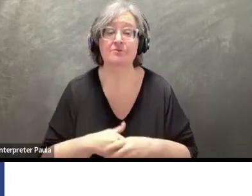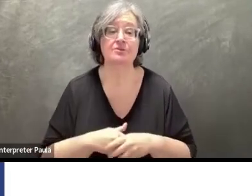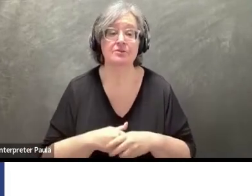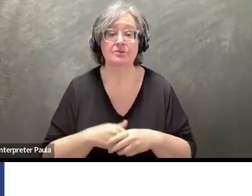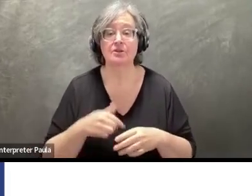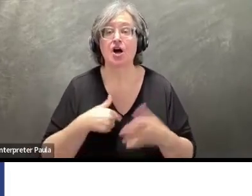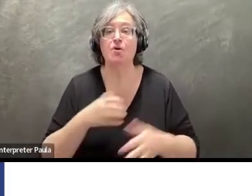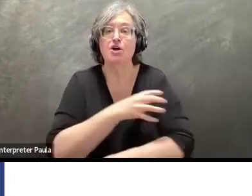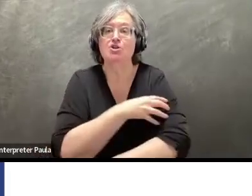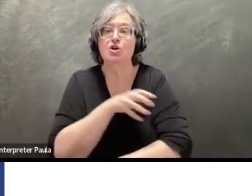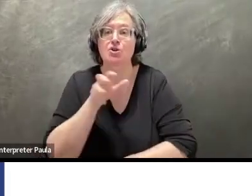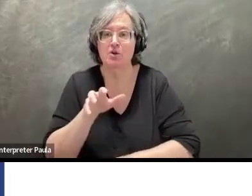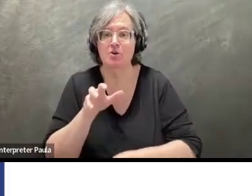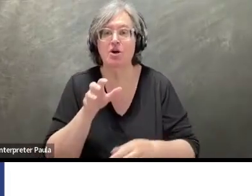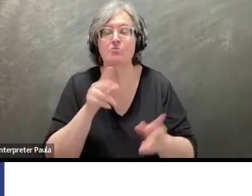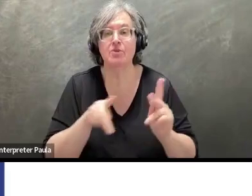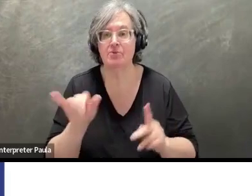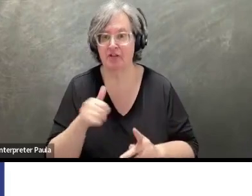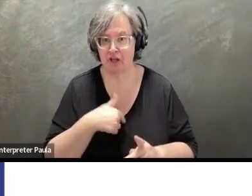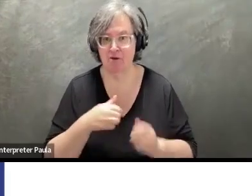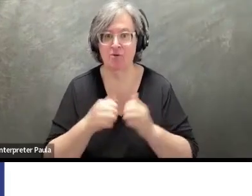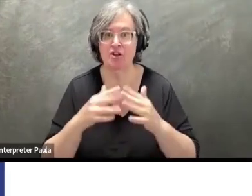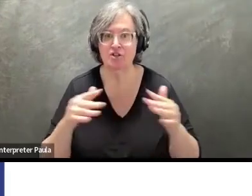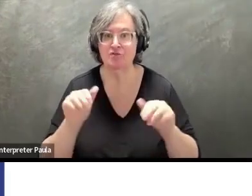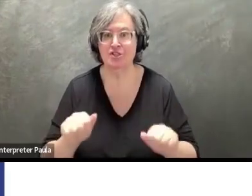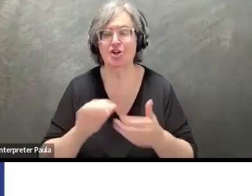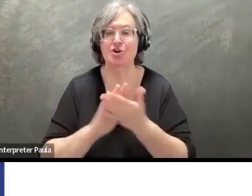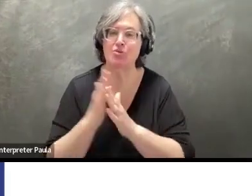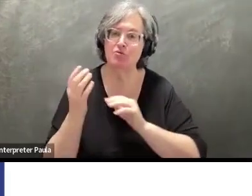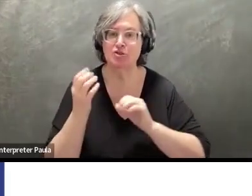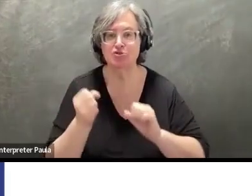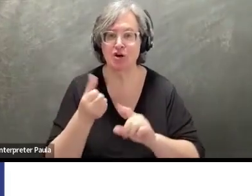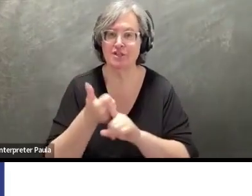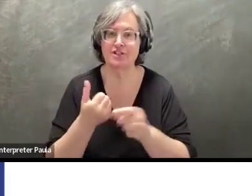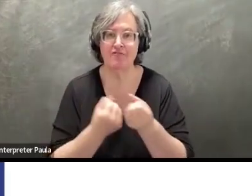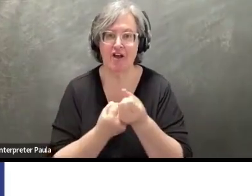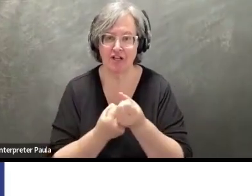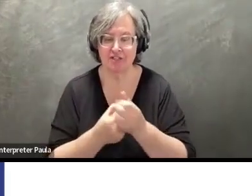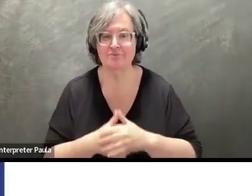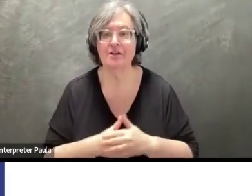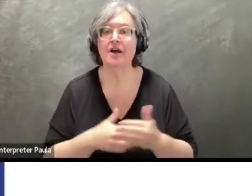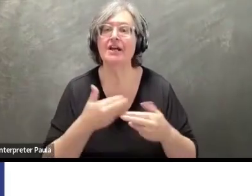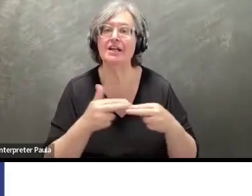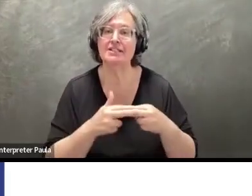empower individuals like me with diverse abilities to become strong self advocates. Next slide, please. You.